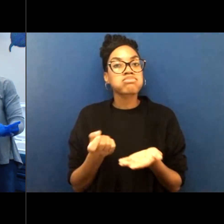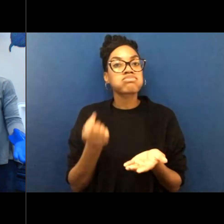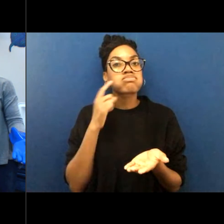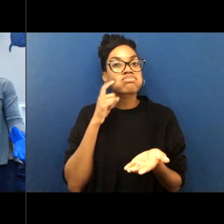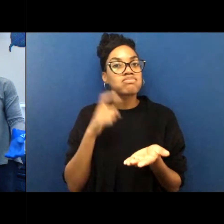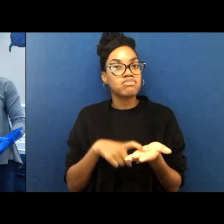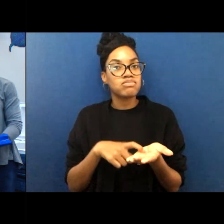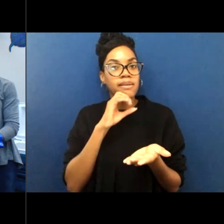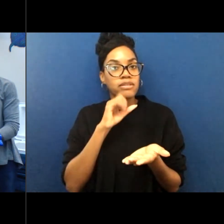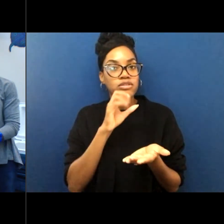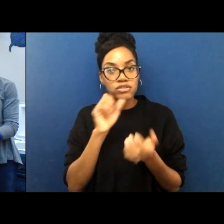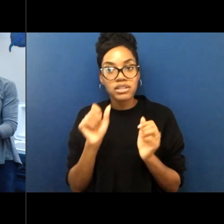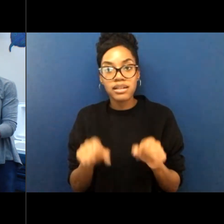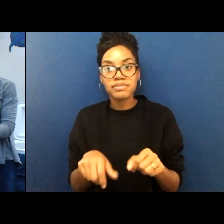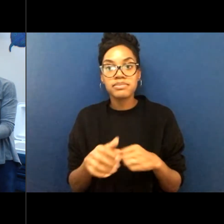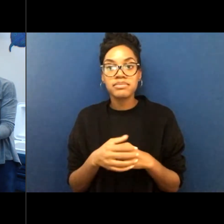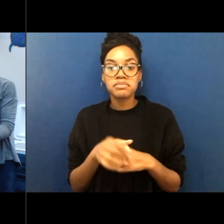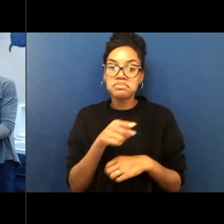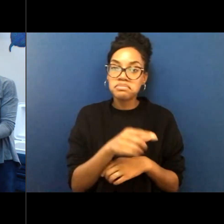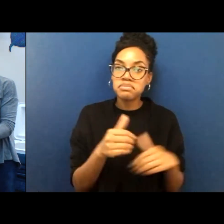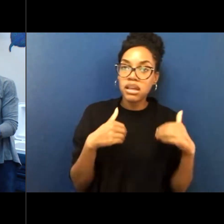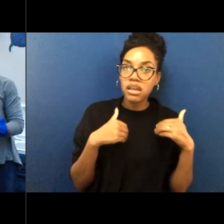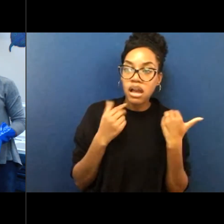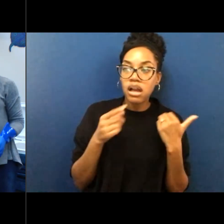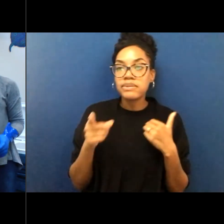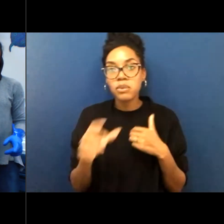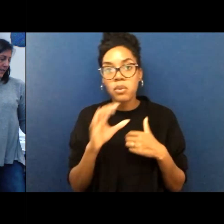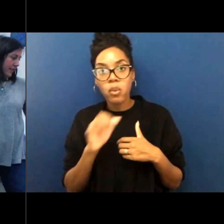or at least if one crab is older than the other, but,